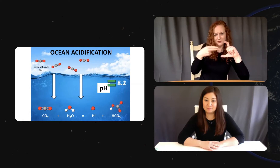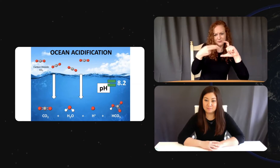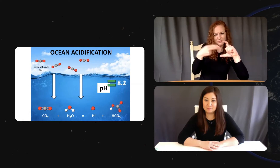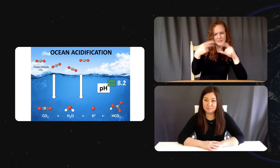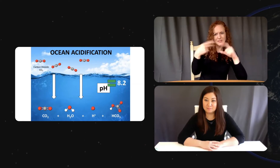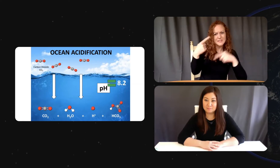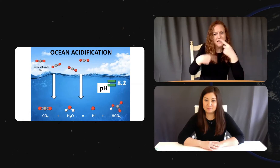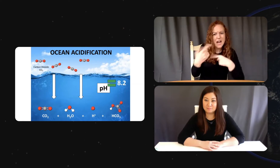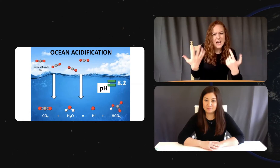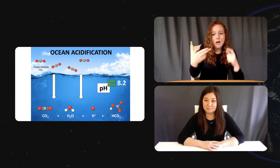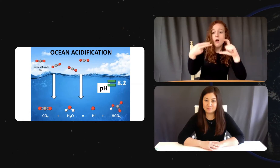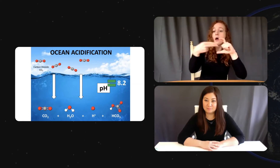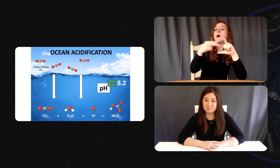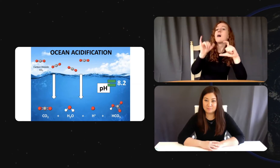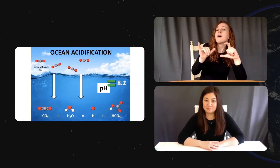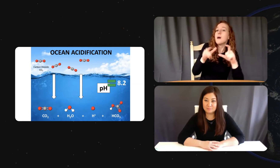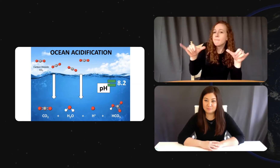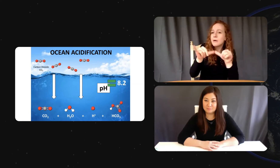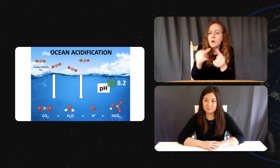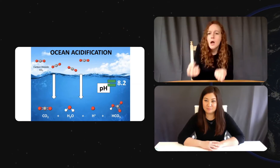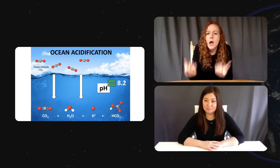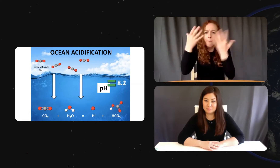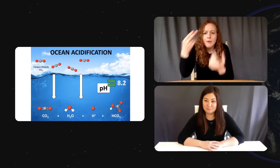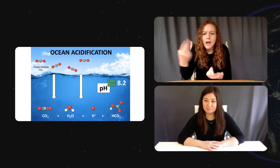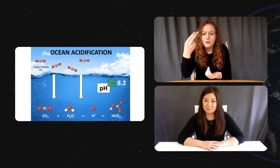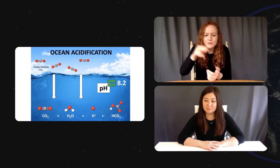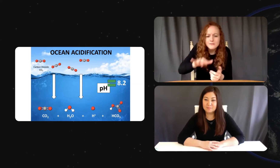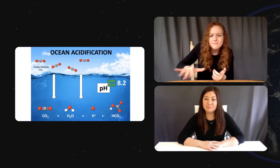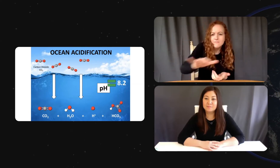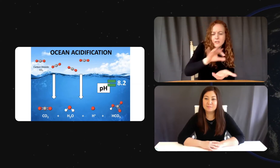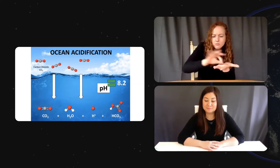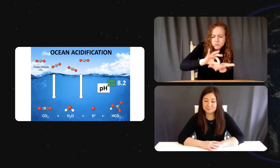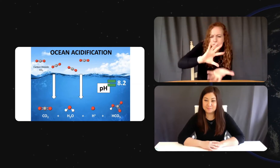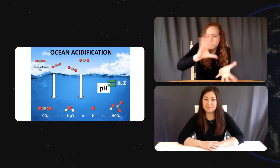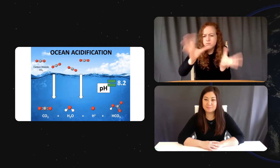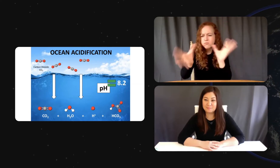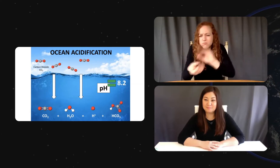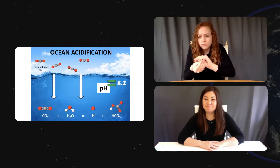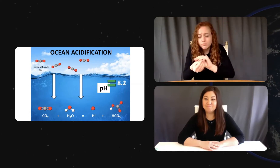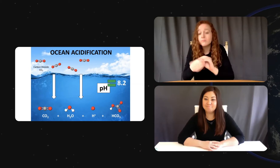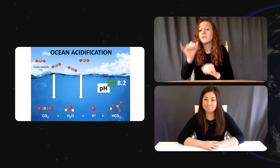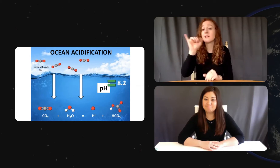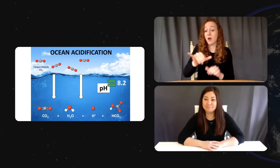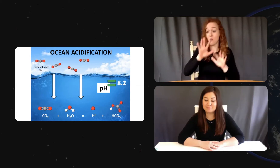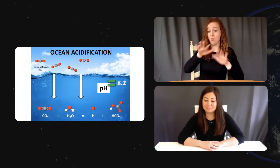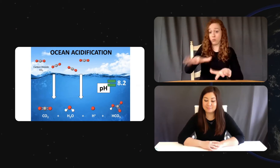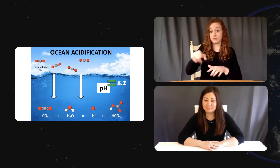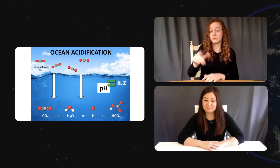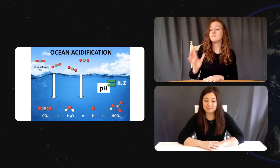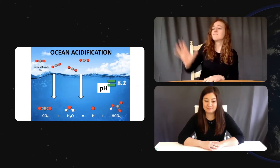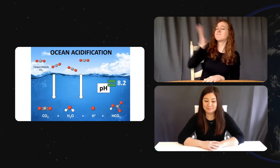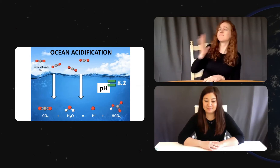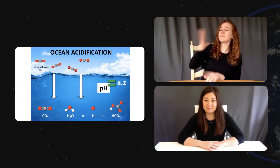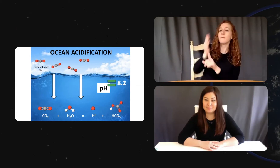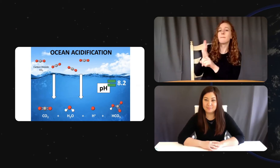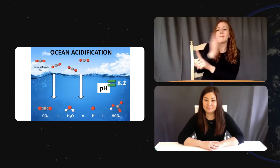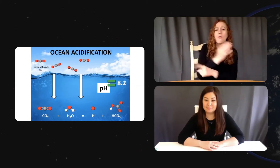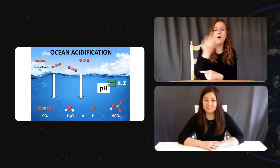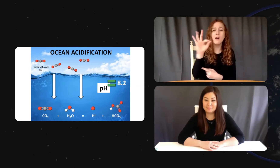The pH measures how much Hydrogen (H) is in the water.